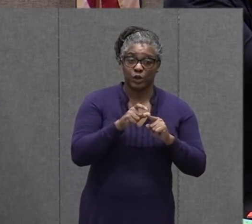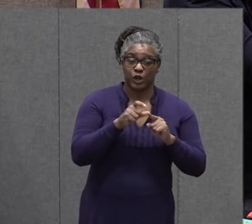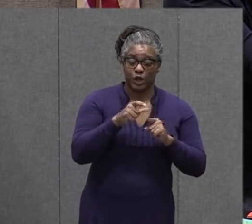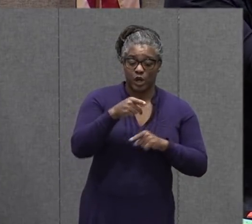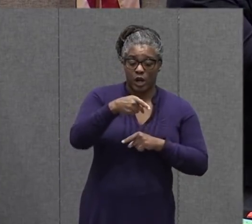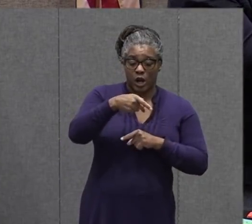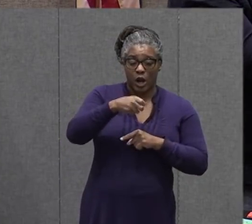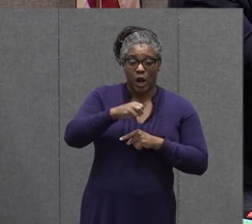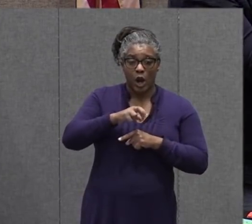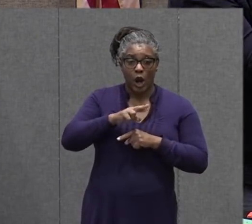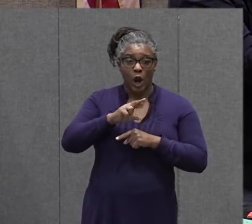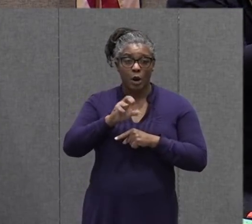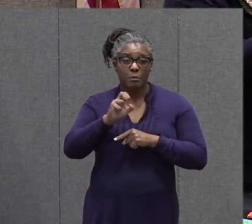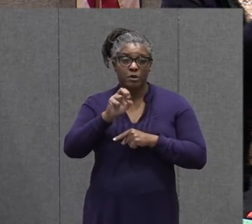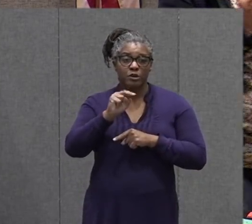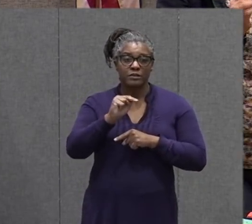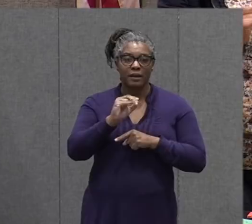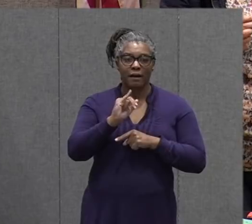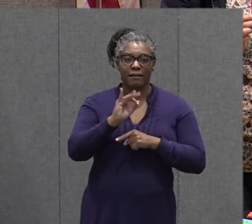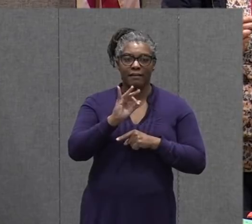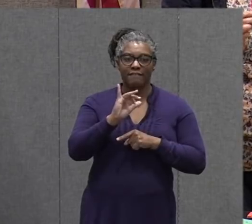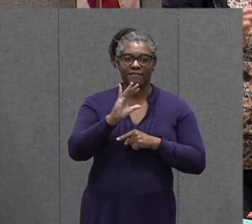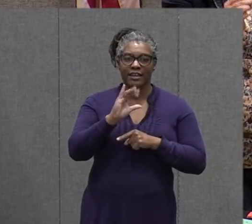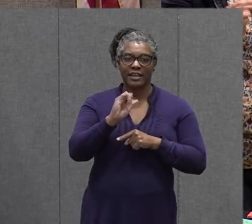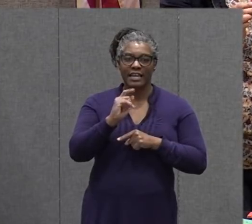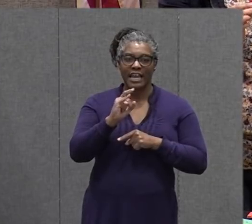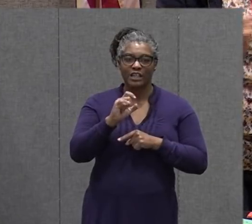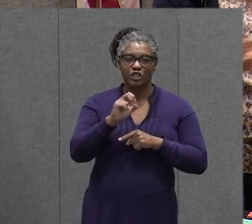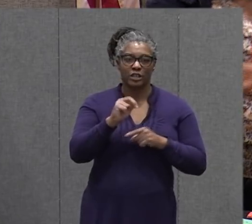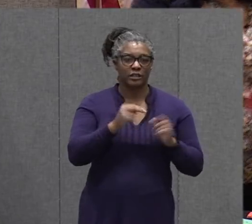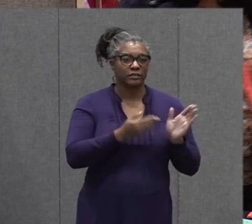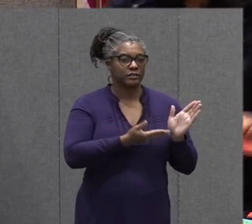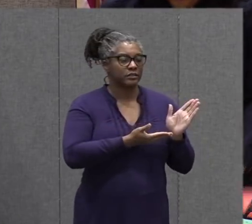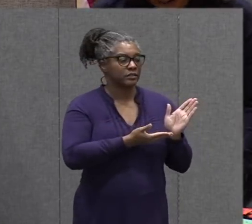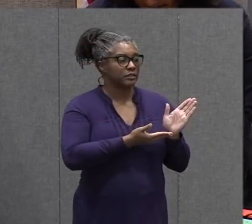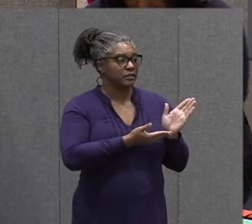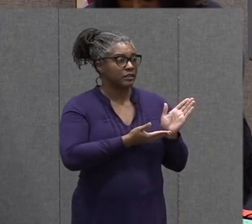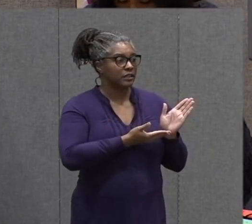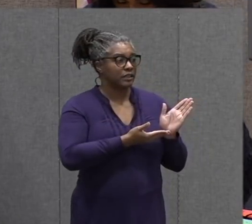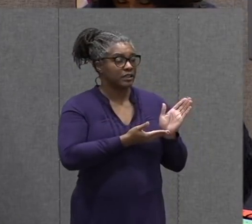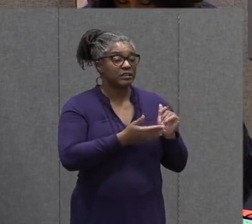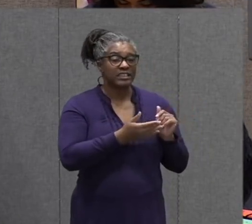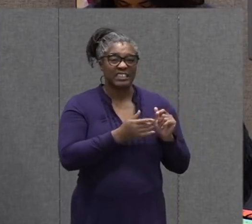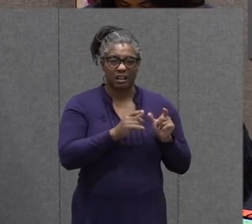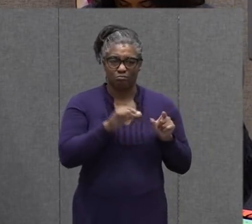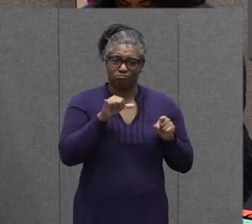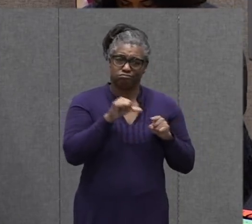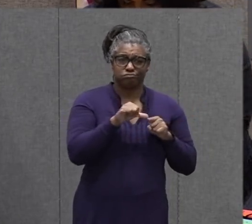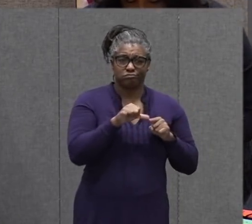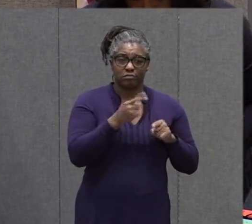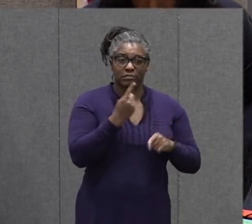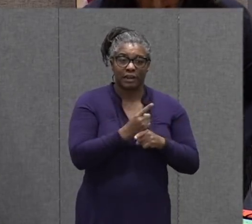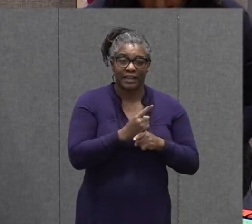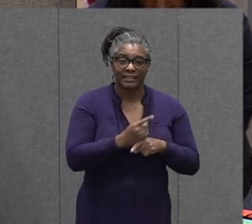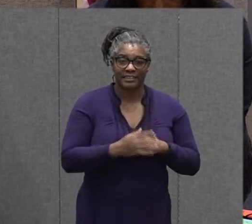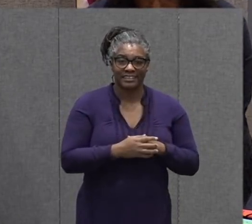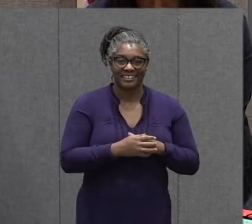[Miss Garcia] look how many letters does it has? [Miss Martindale] It's long. [Miss Garcia] Personification. [Miss Martindale] But if I cut it up, I know it has person in it.